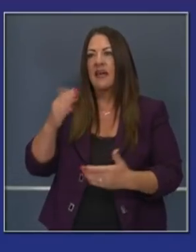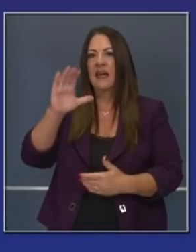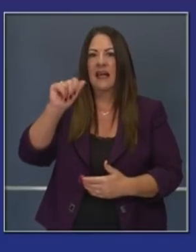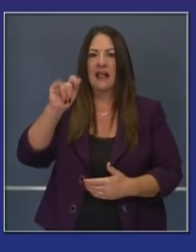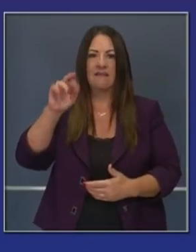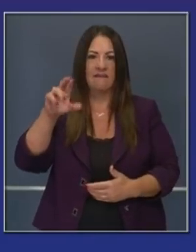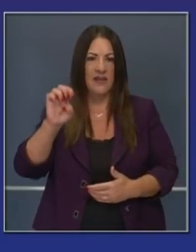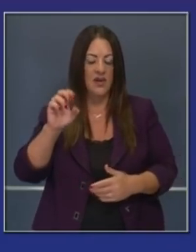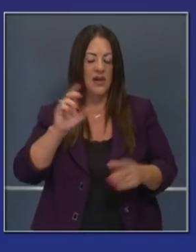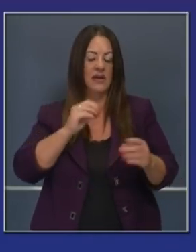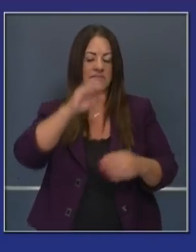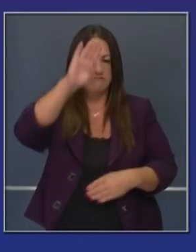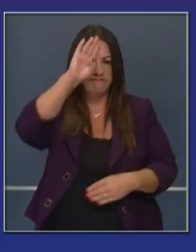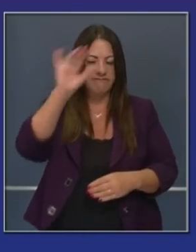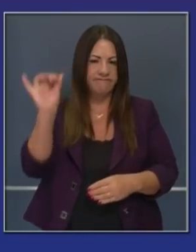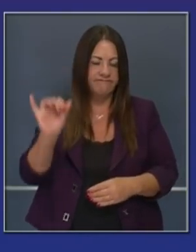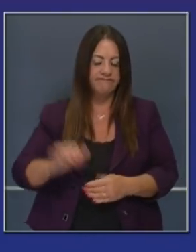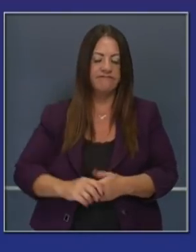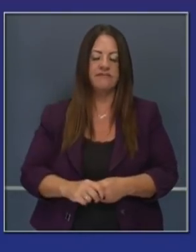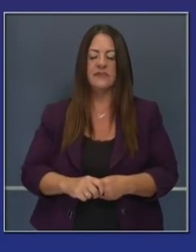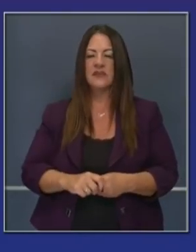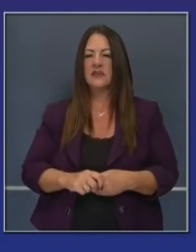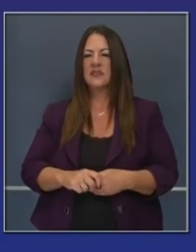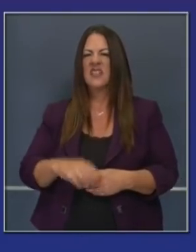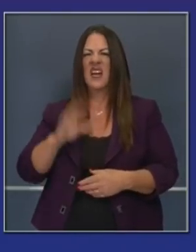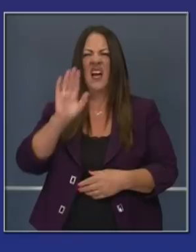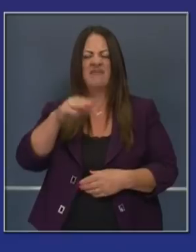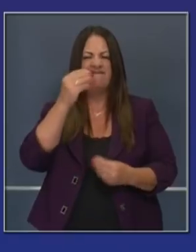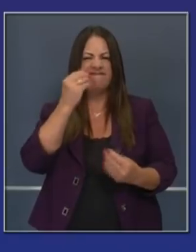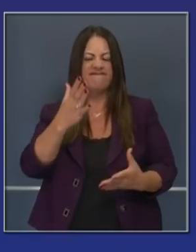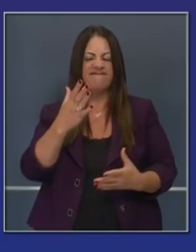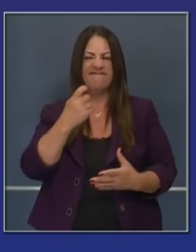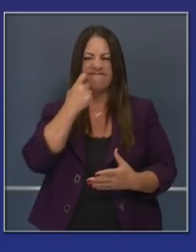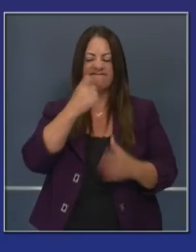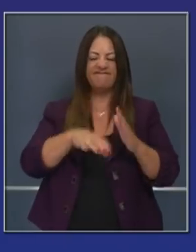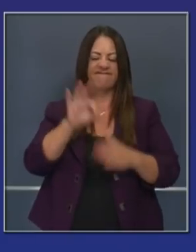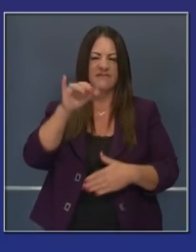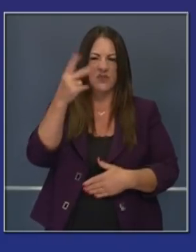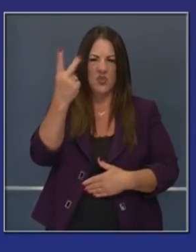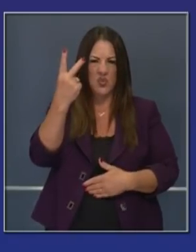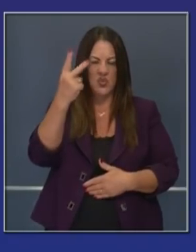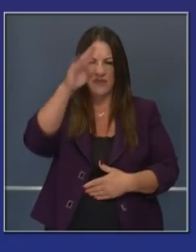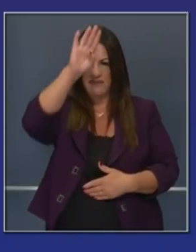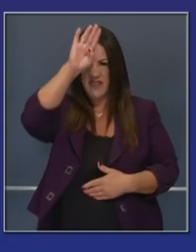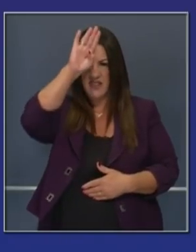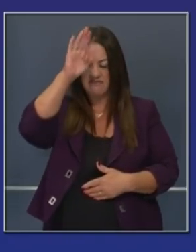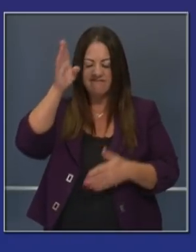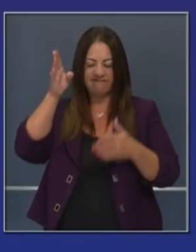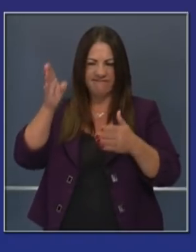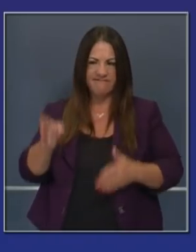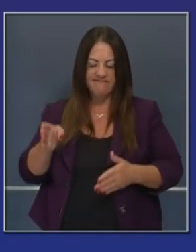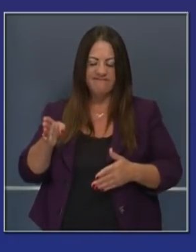CAL FIRE. LET ME JUST EXTEND A POINT OF CONSIDERATION AND APPRECIATION